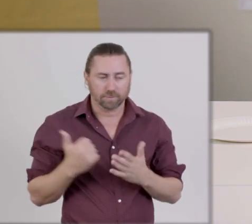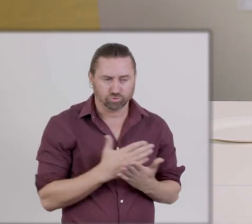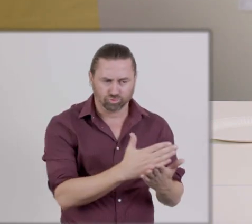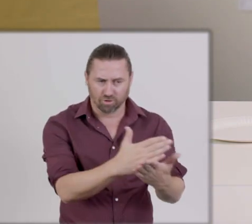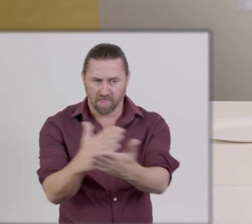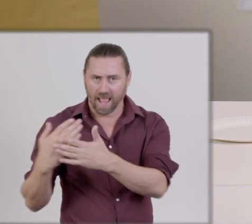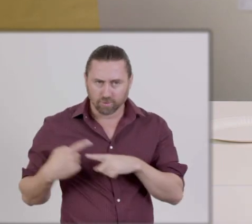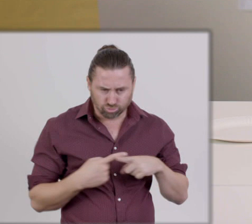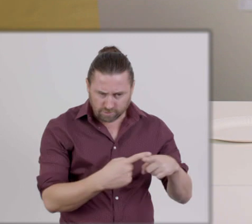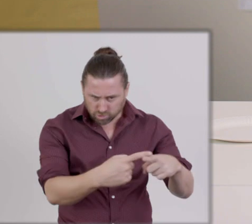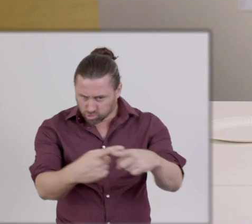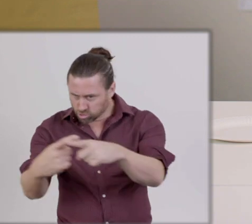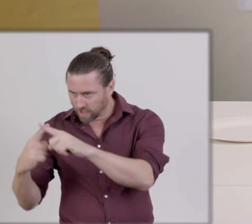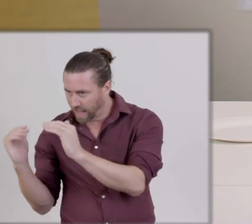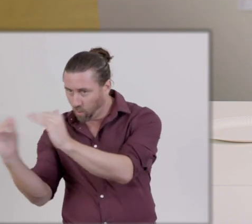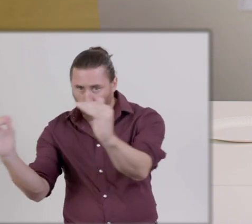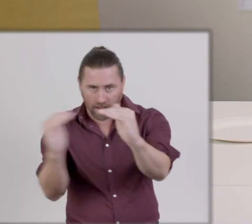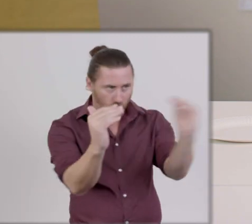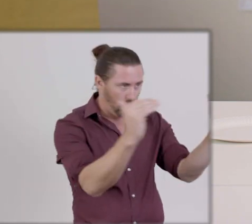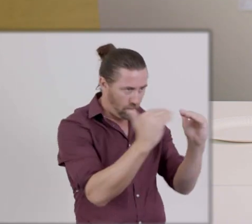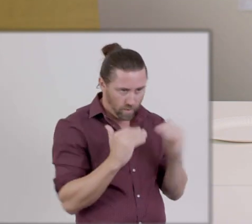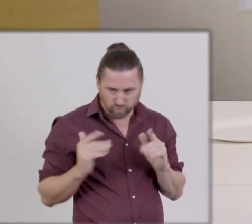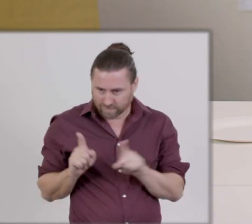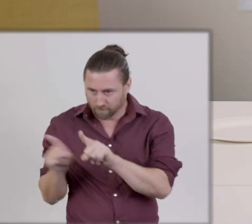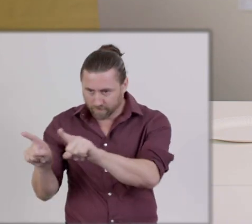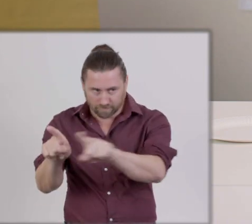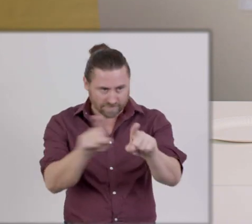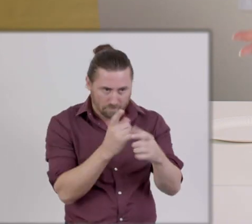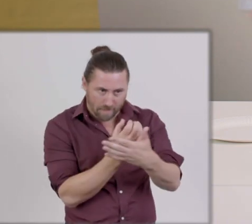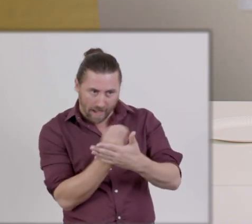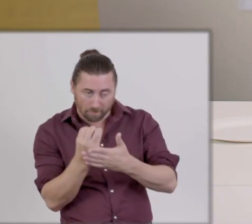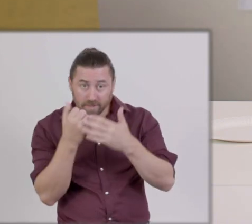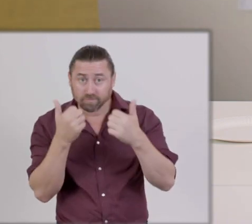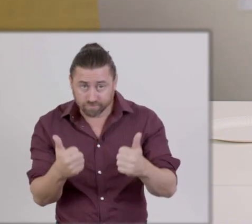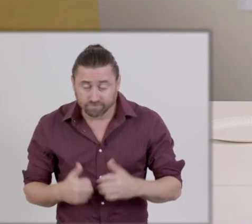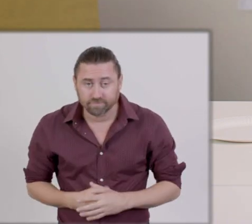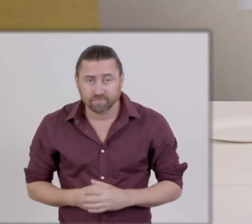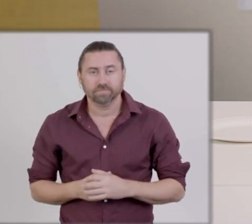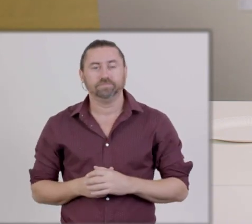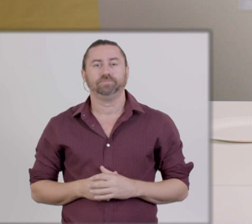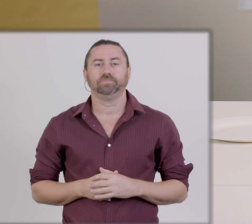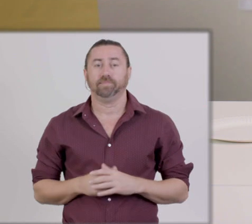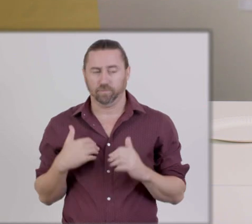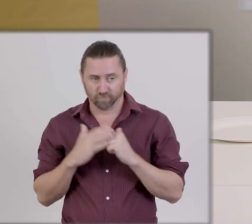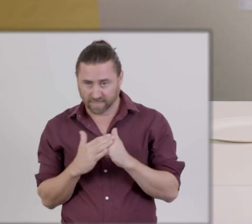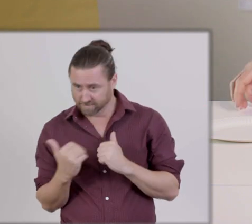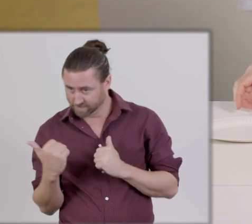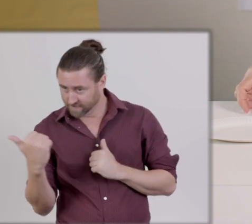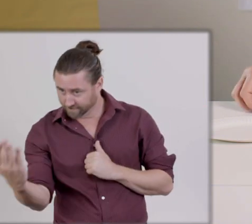so that each friend has an equal share. We are sharing among our friends. Let's go.